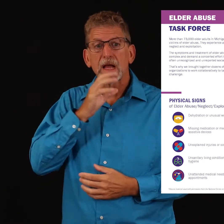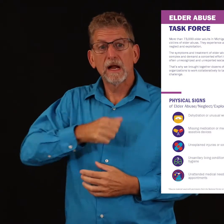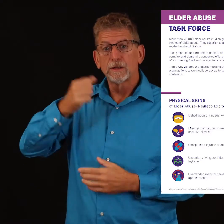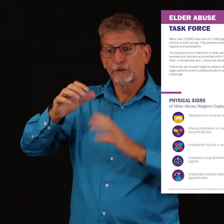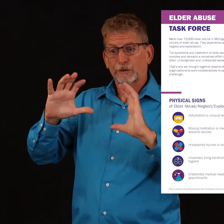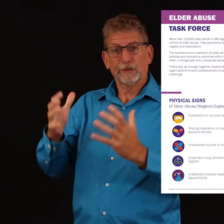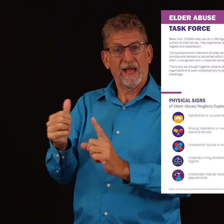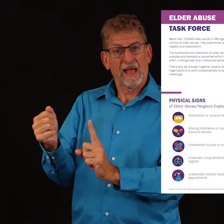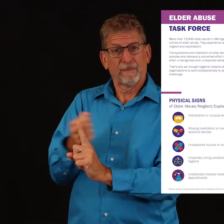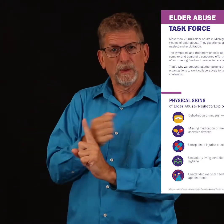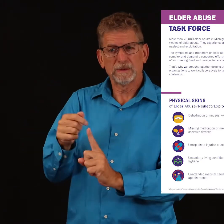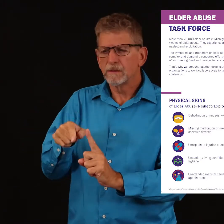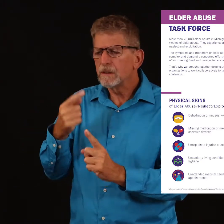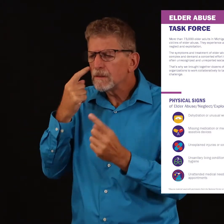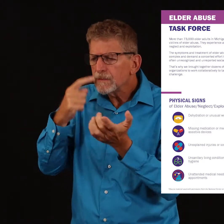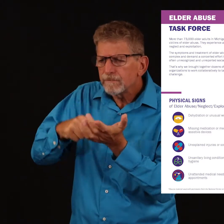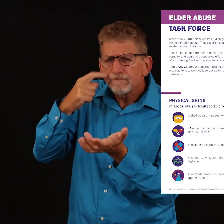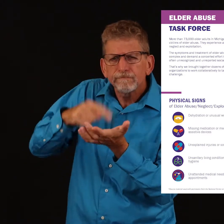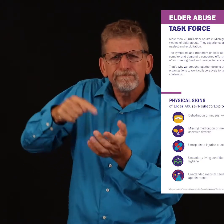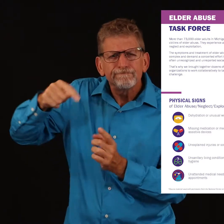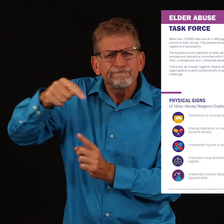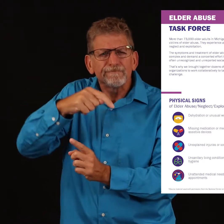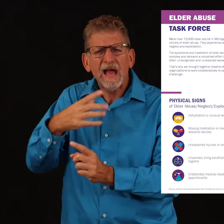The symptoms and treatment of elder abuse